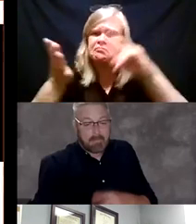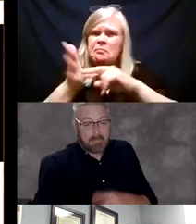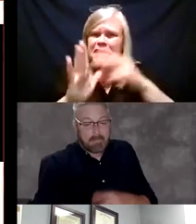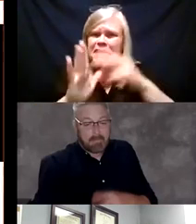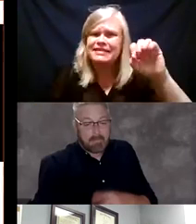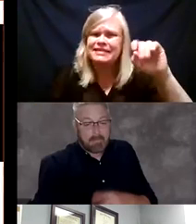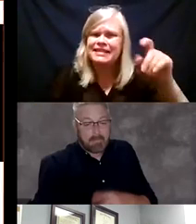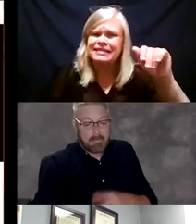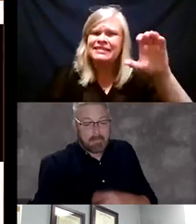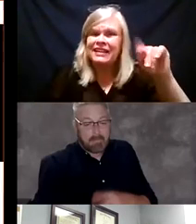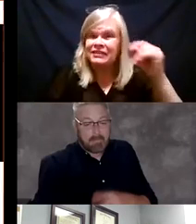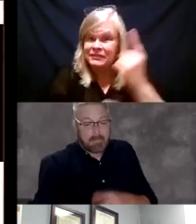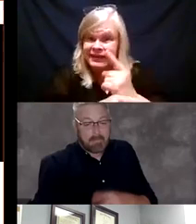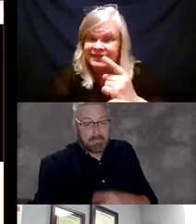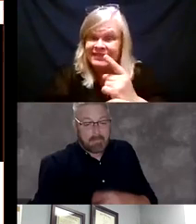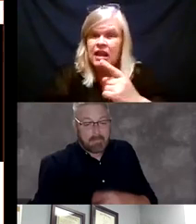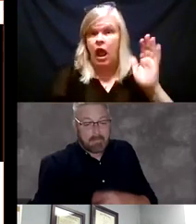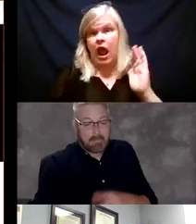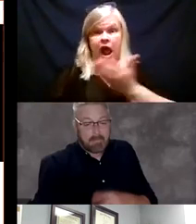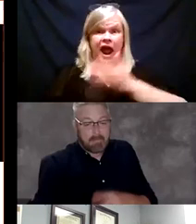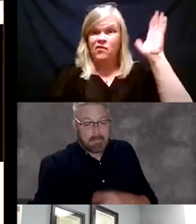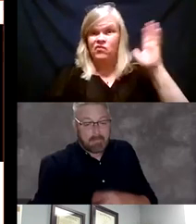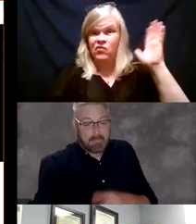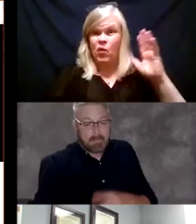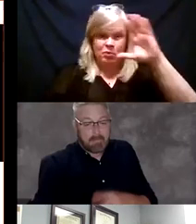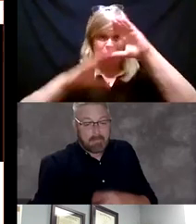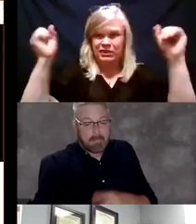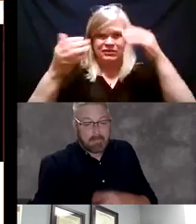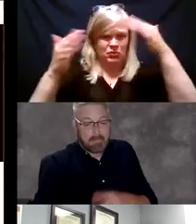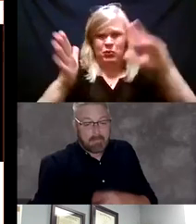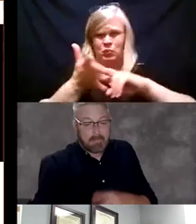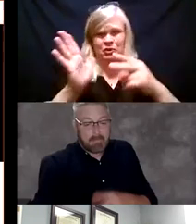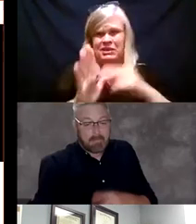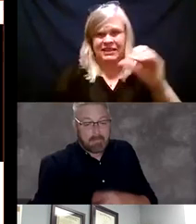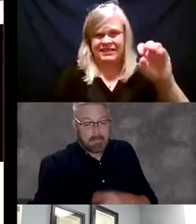EVEN OUR FORMER PRESIDENTS DON'T KNOW WHAT SEX ACTS ARE, RIGHT?